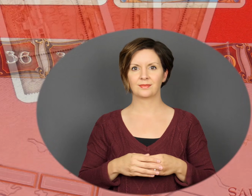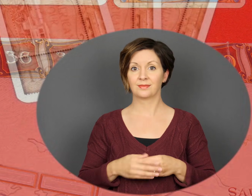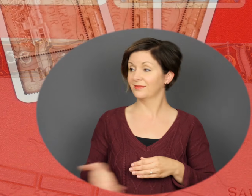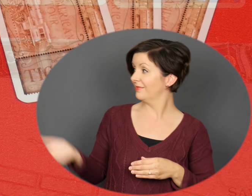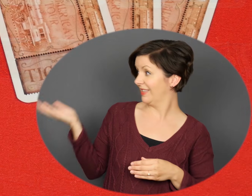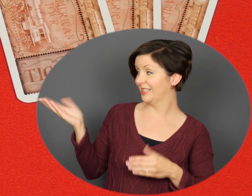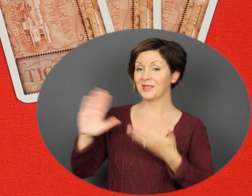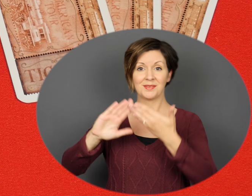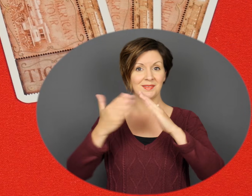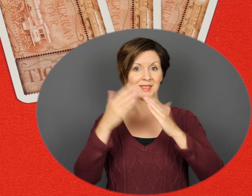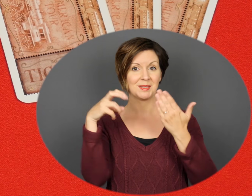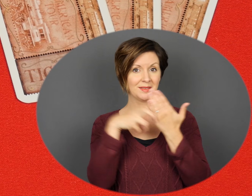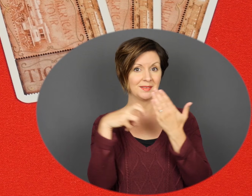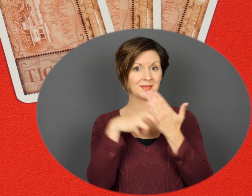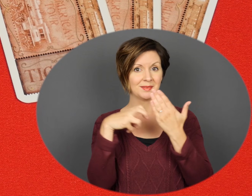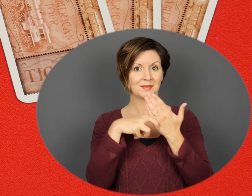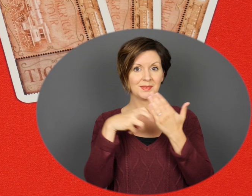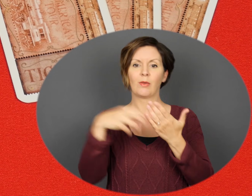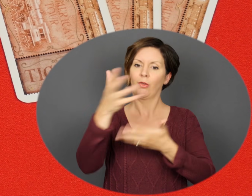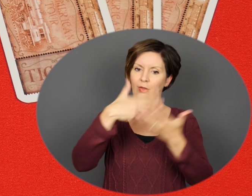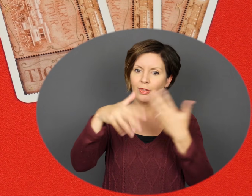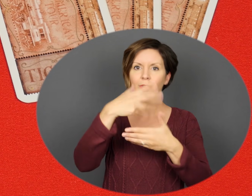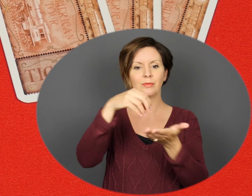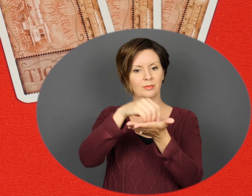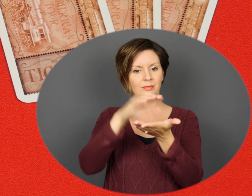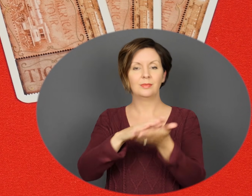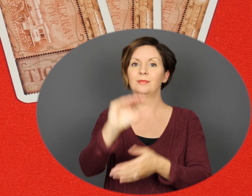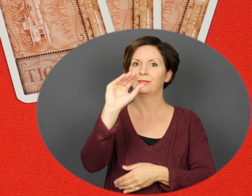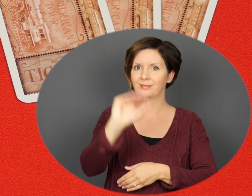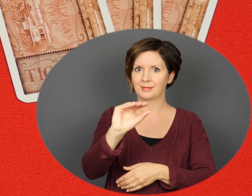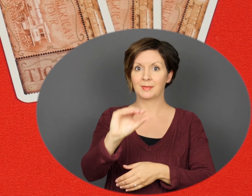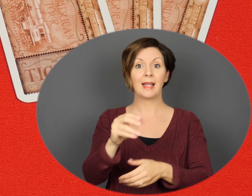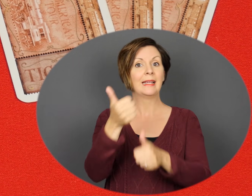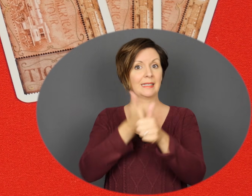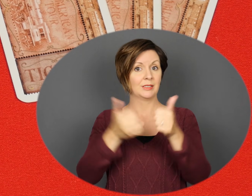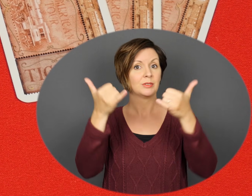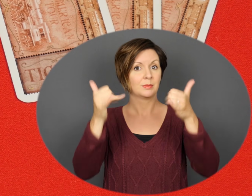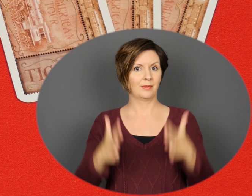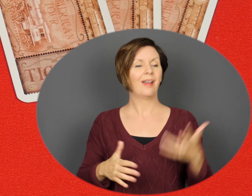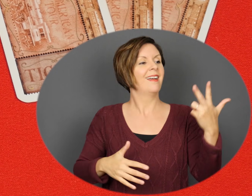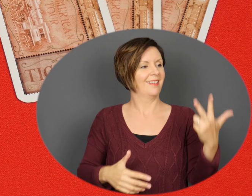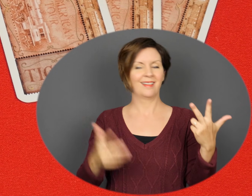These are the destination tickets which you'll shuffle into a face-down deck dealing three of them to each player.